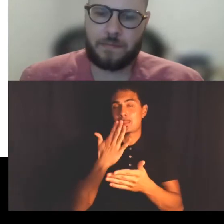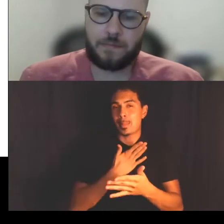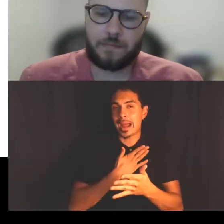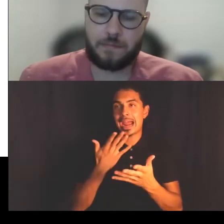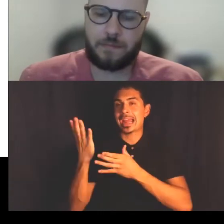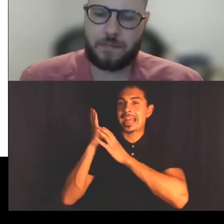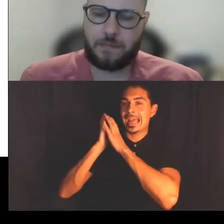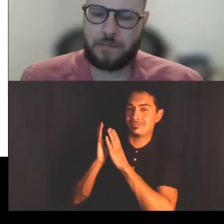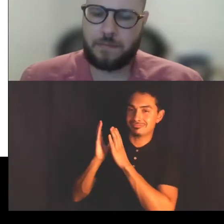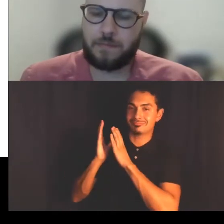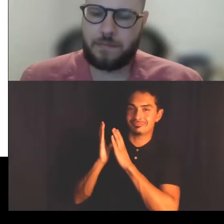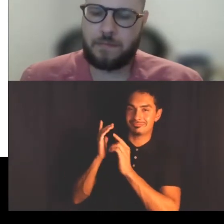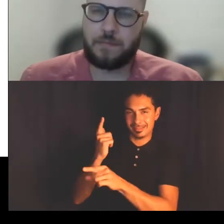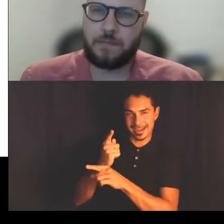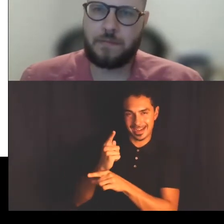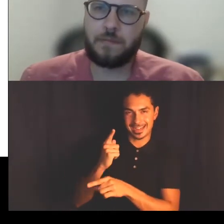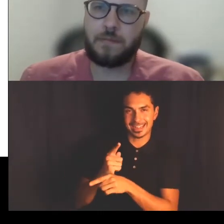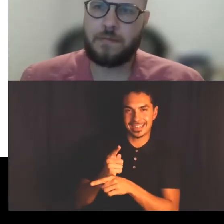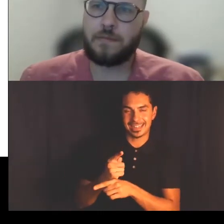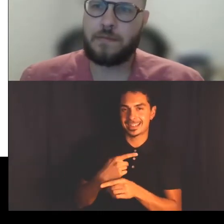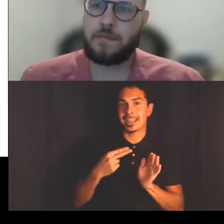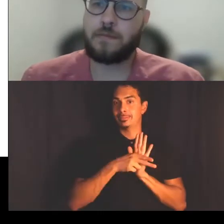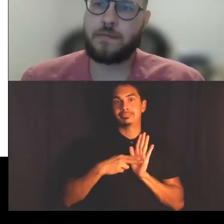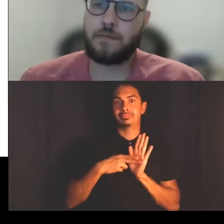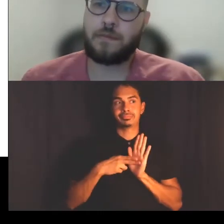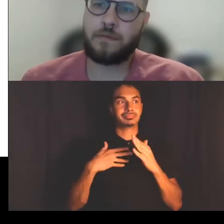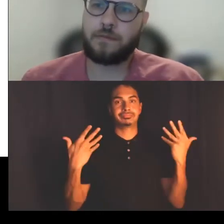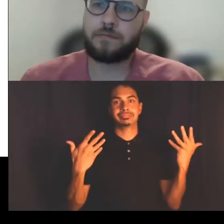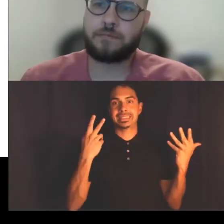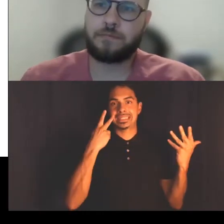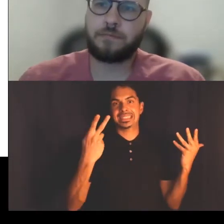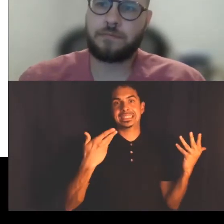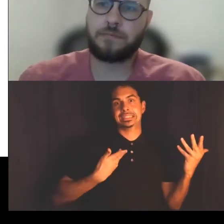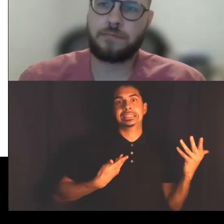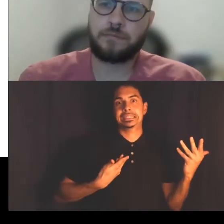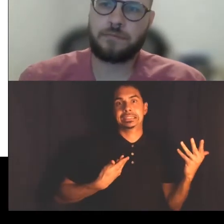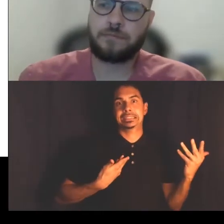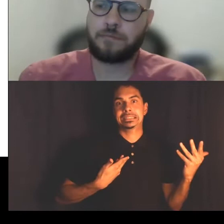about my concern about my safety and my loved ones